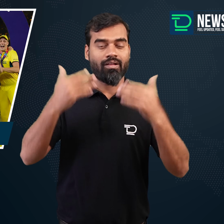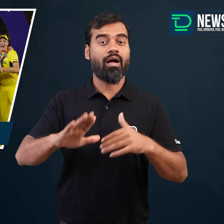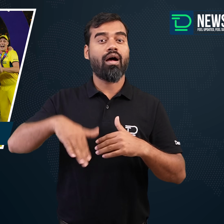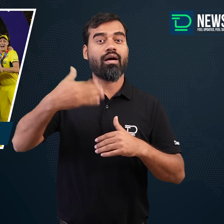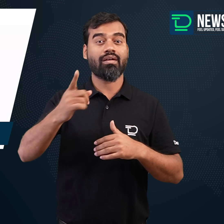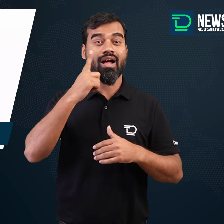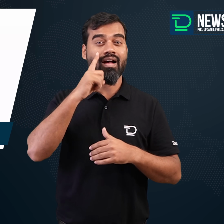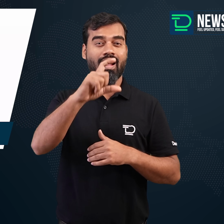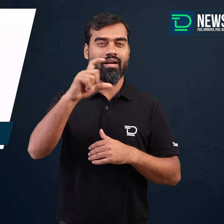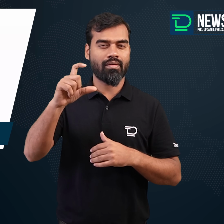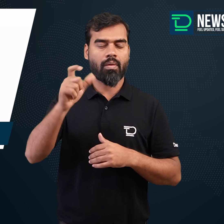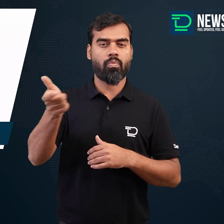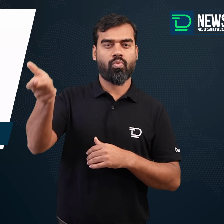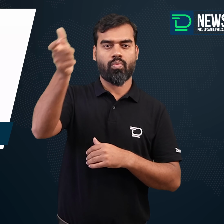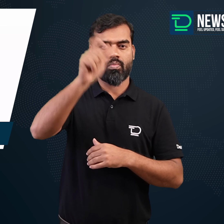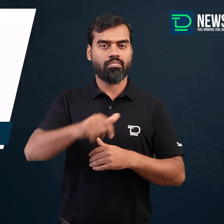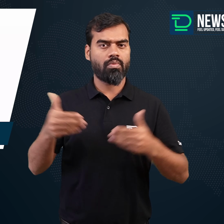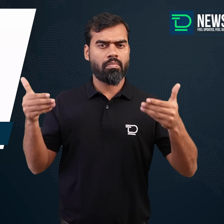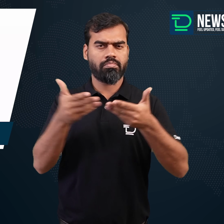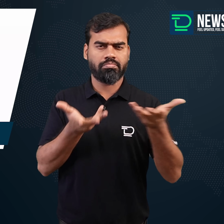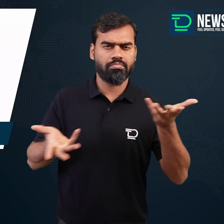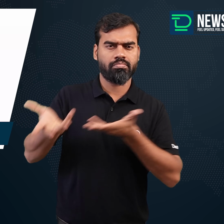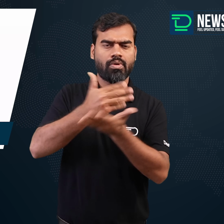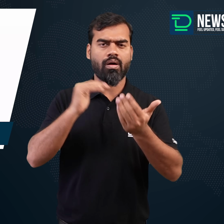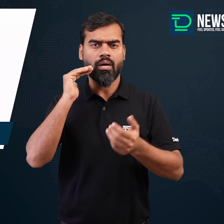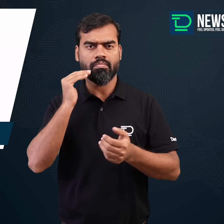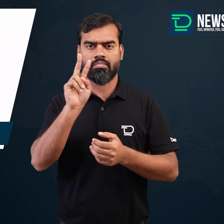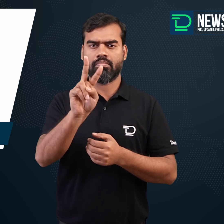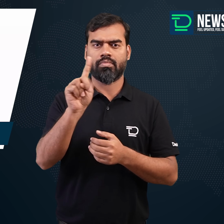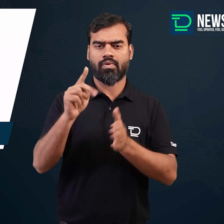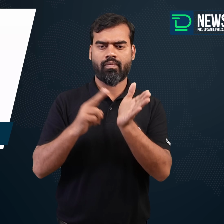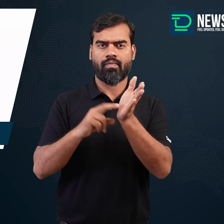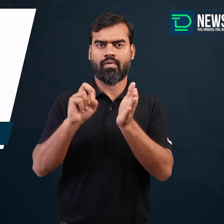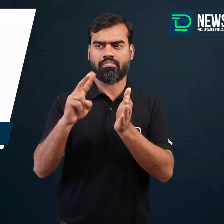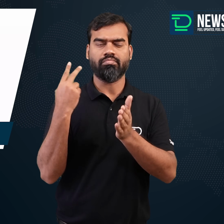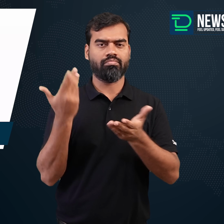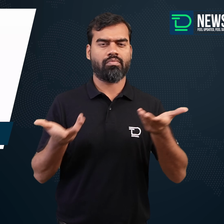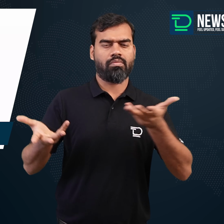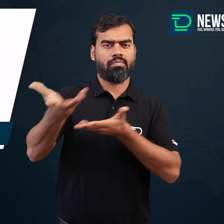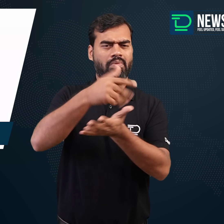After this, an ICC board meeting was held on November 21.